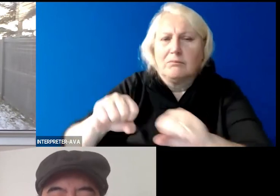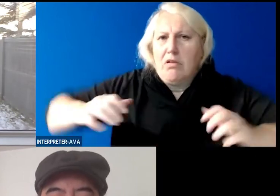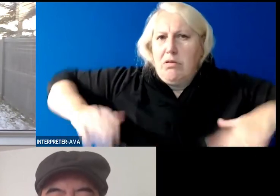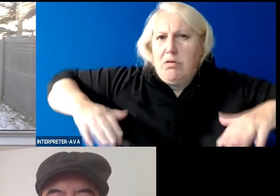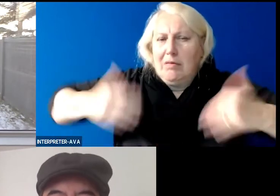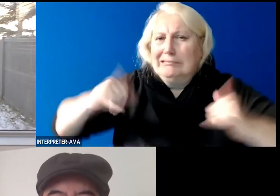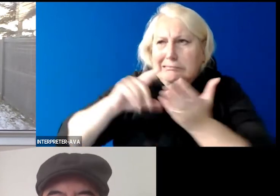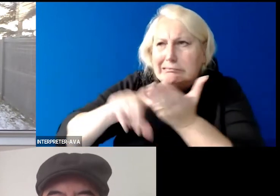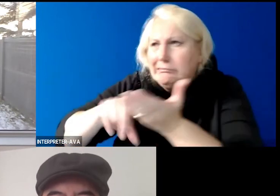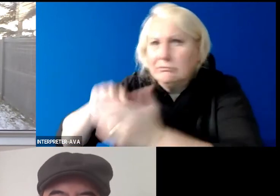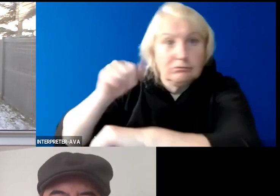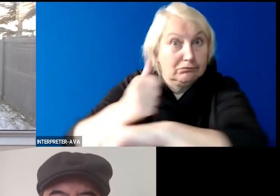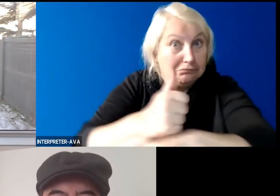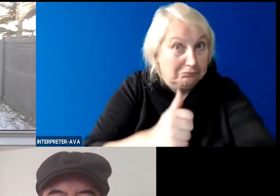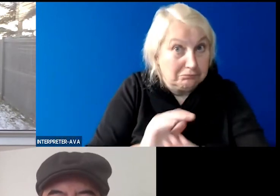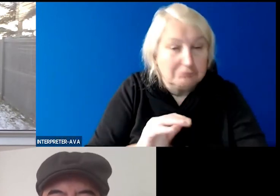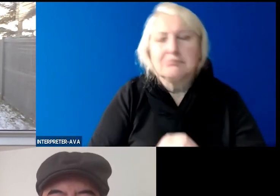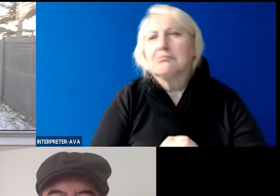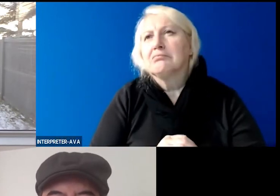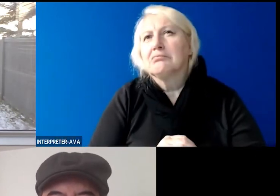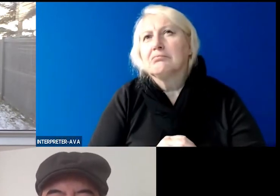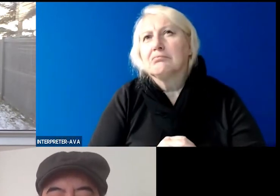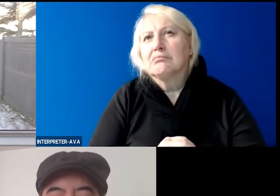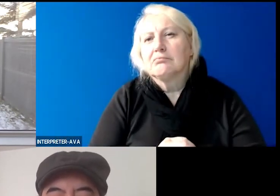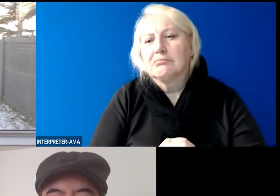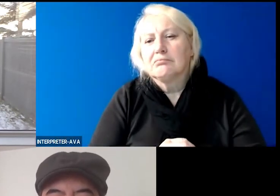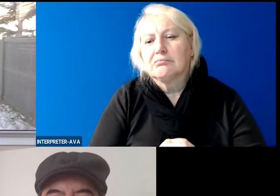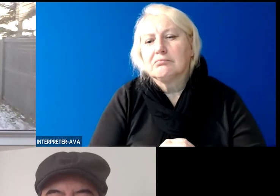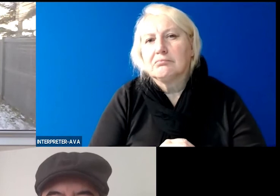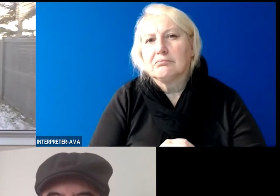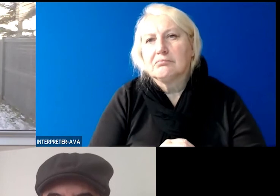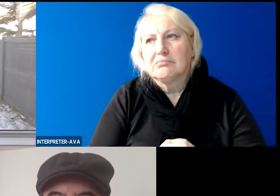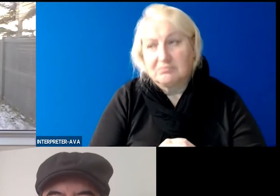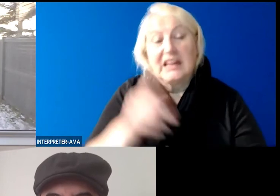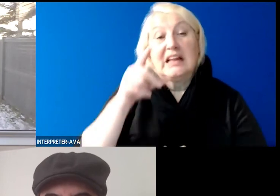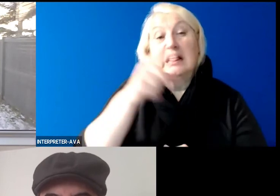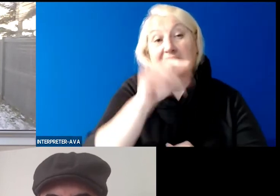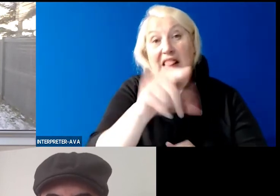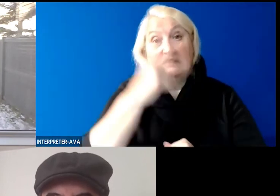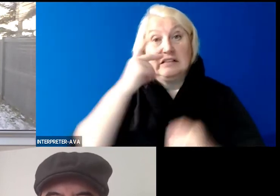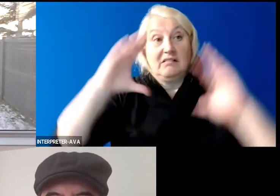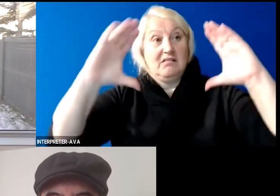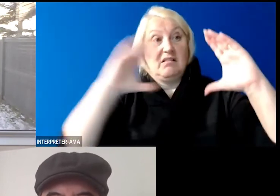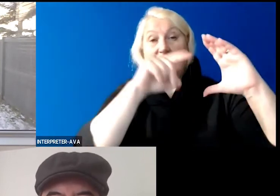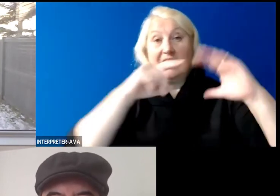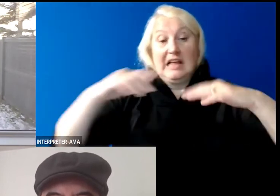is, that is from the Indigenous-led spiral, the Black-led spiral and the Racialized-led spiral.